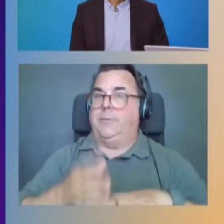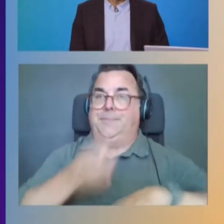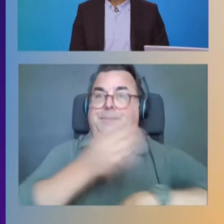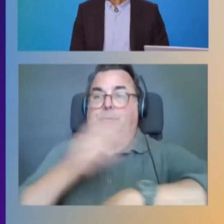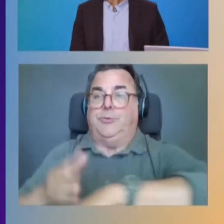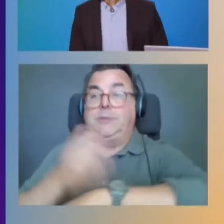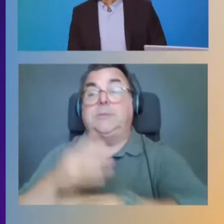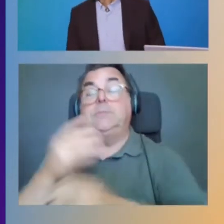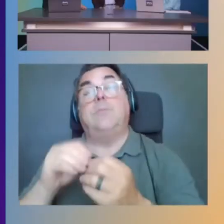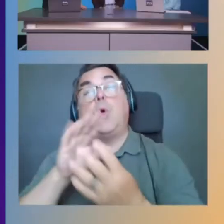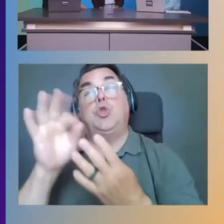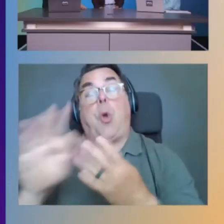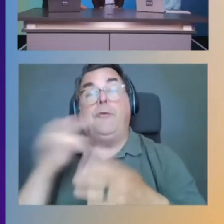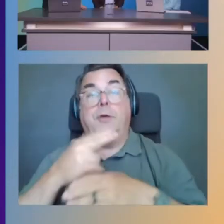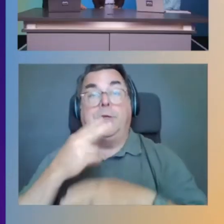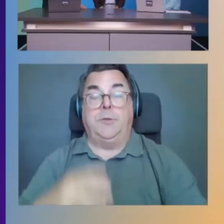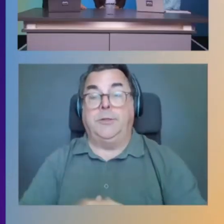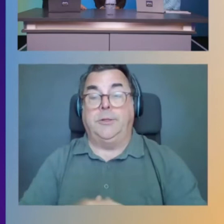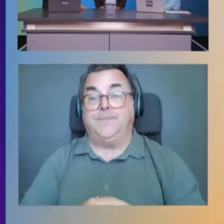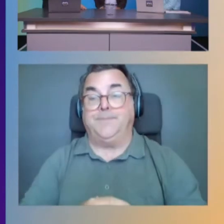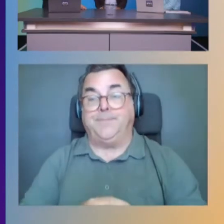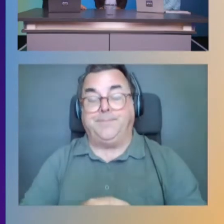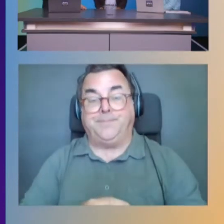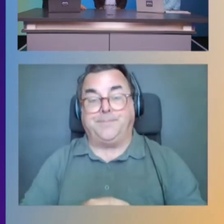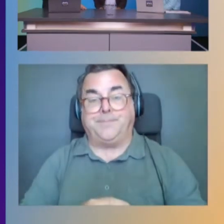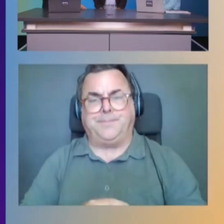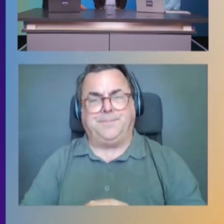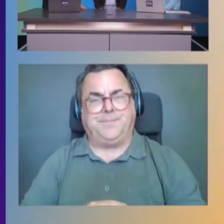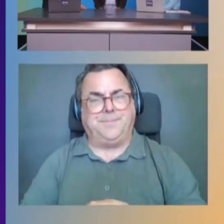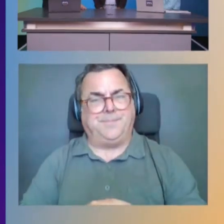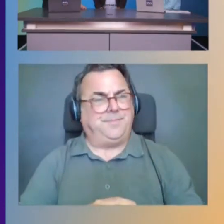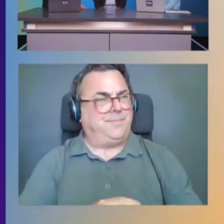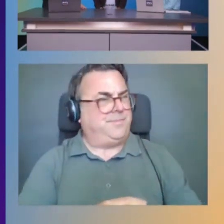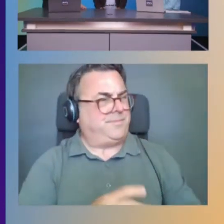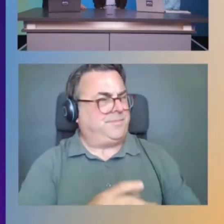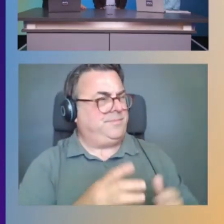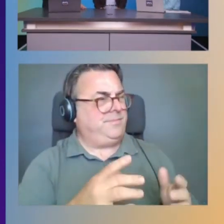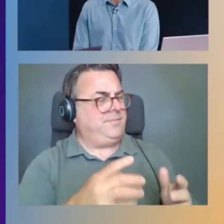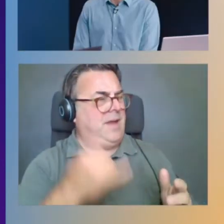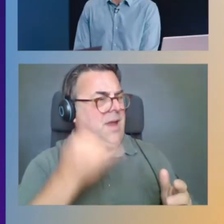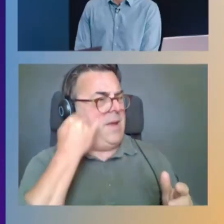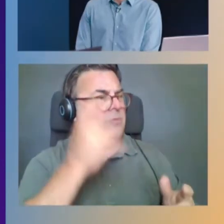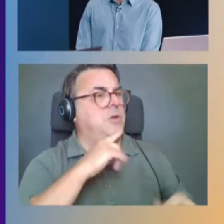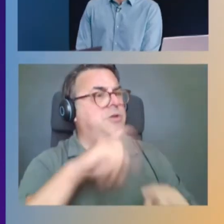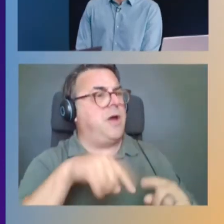And whoever thought we would be talking about 30 terabytes as if it's like 64K. [Martin] I know.